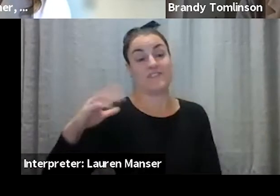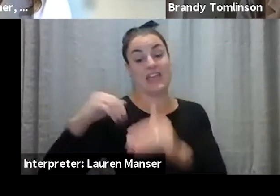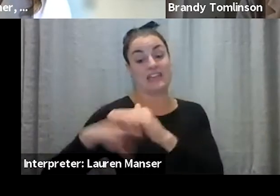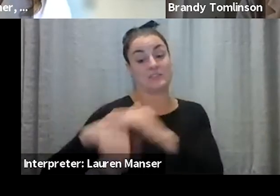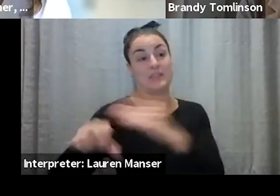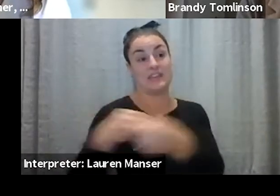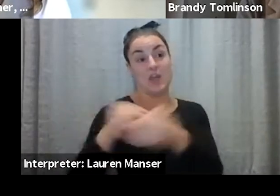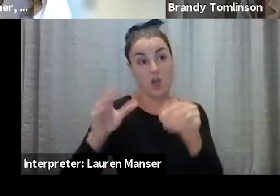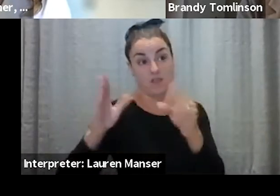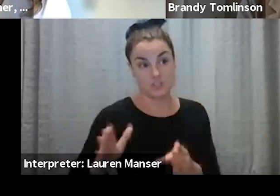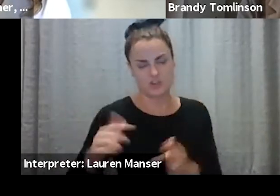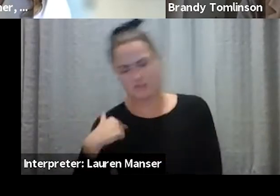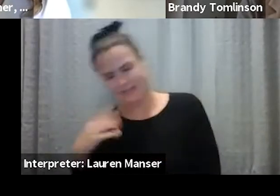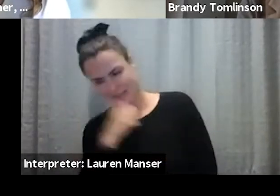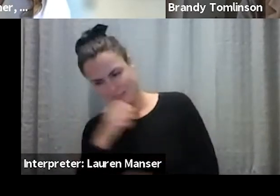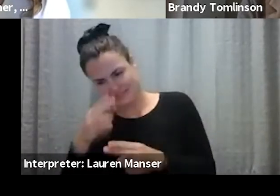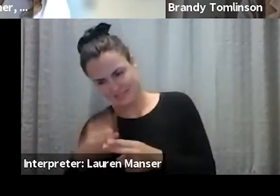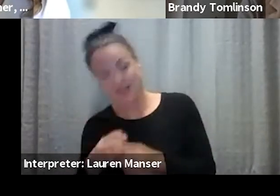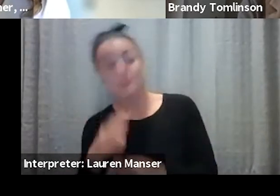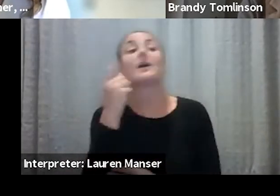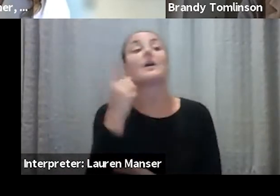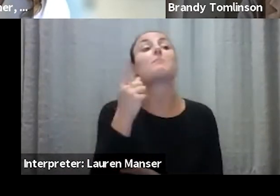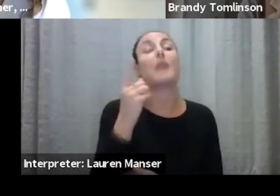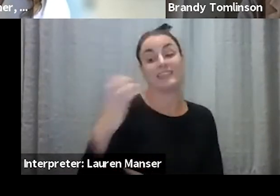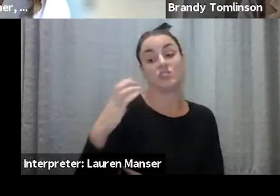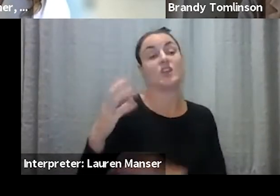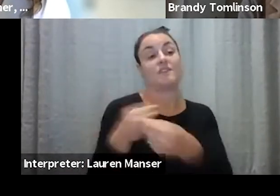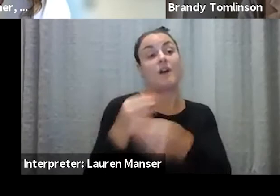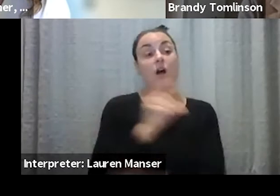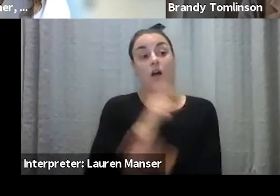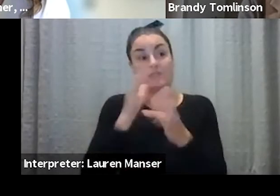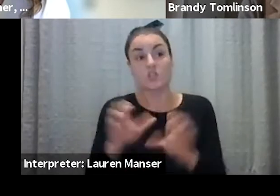employment outreach include people with disabilities in every instance.